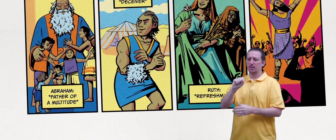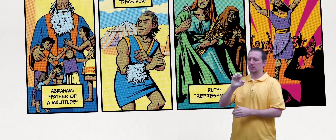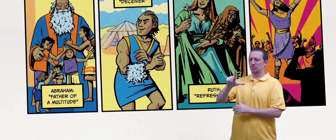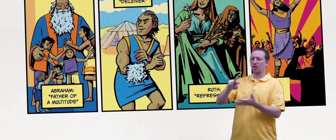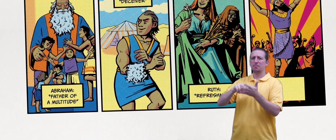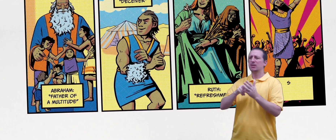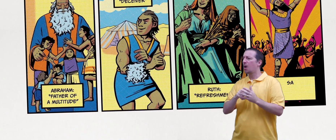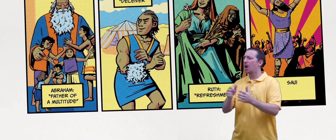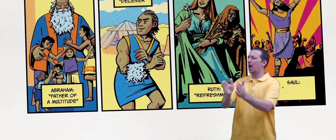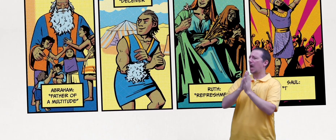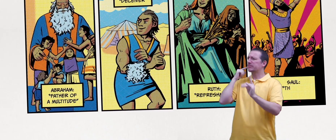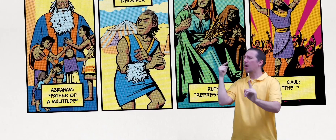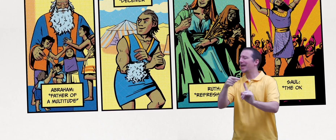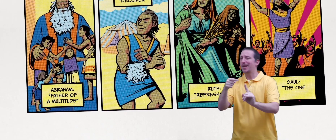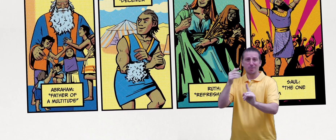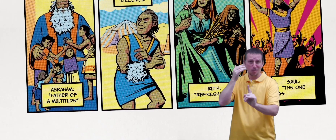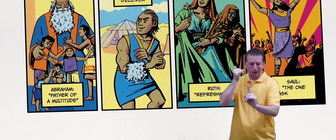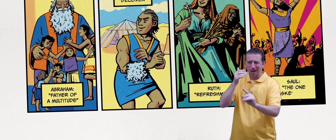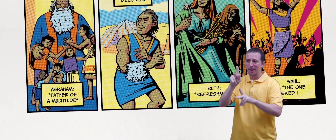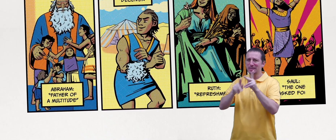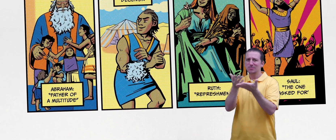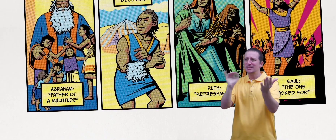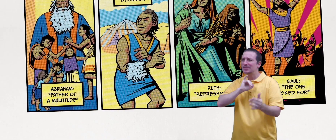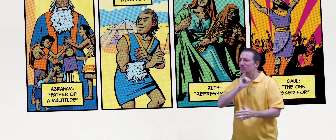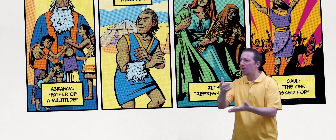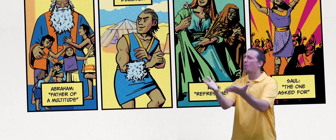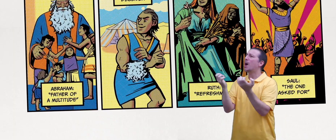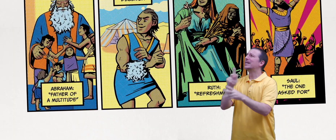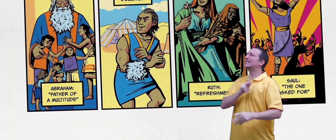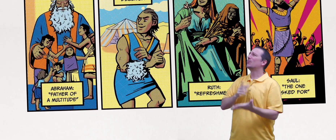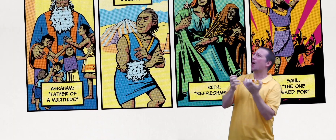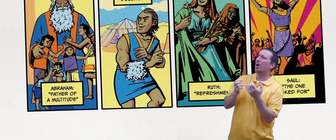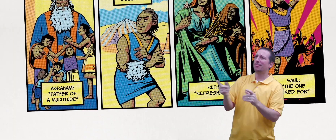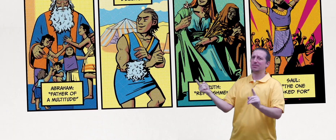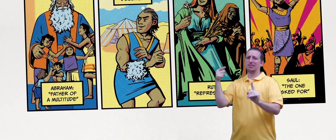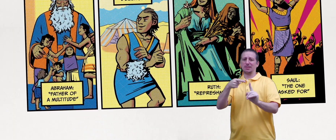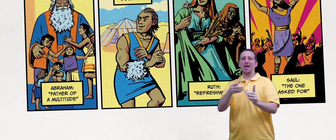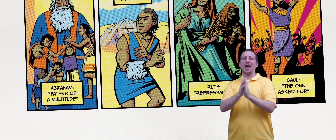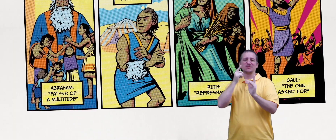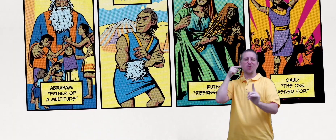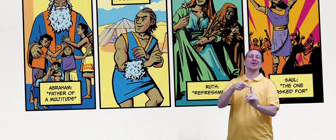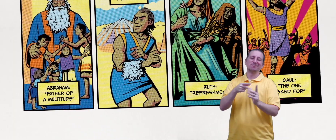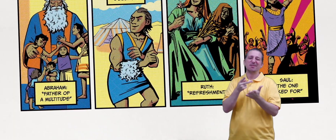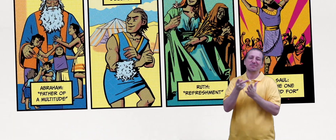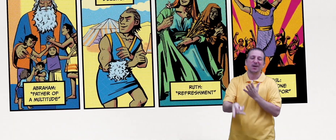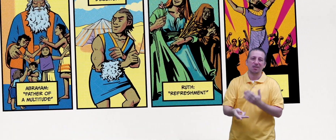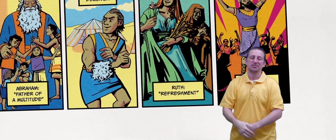He’s the flawed king that the people requested.